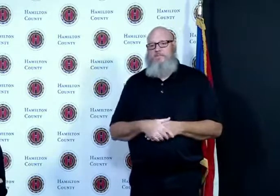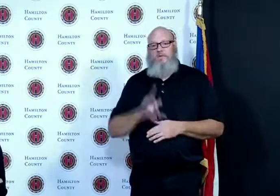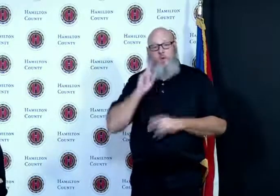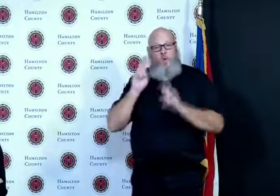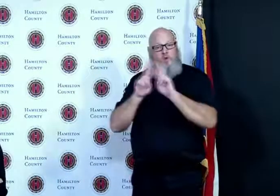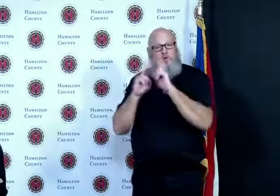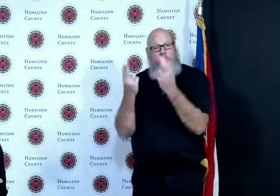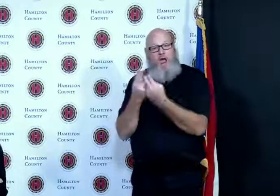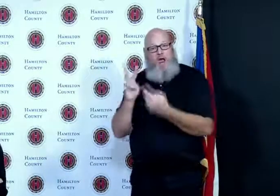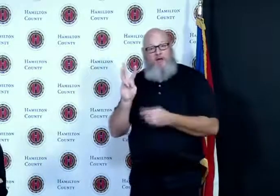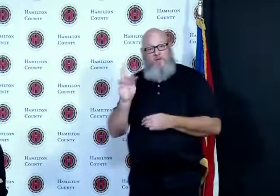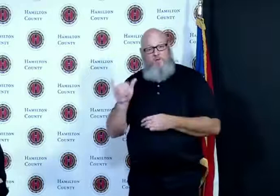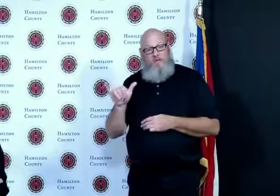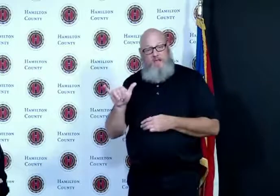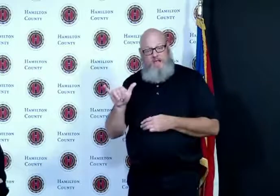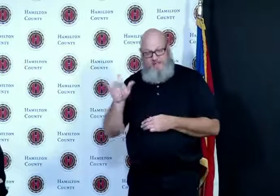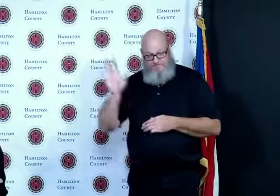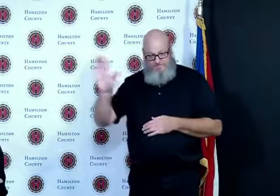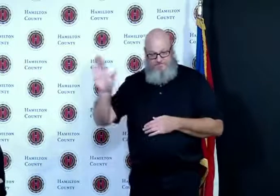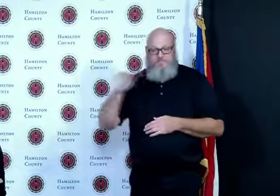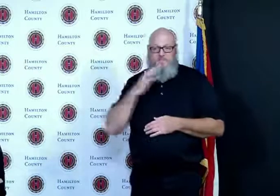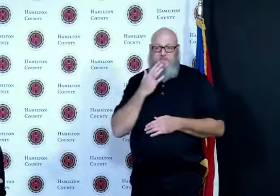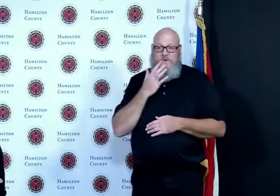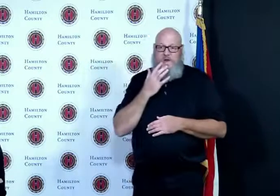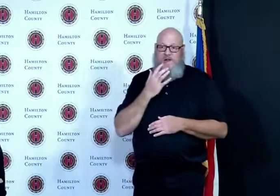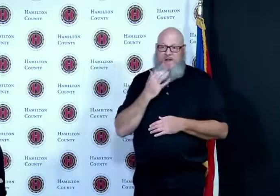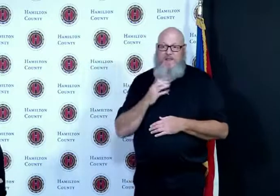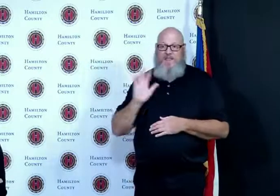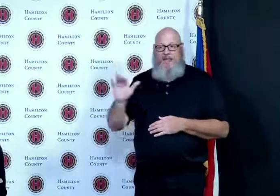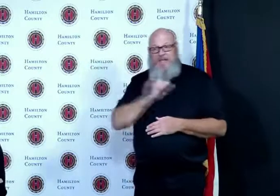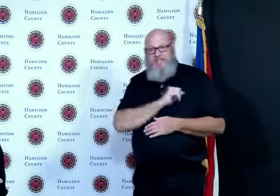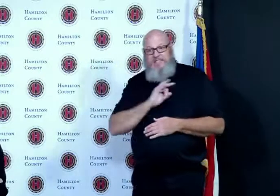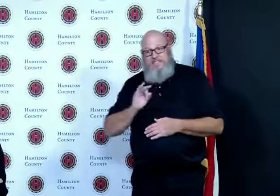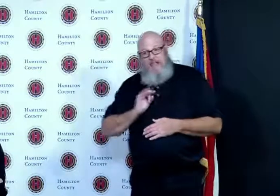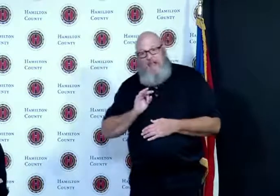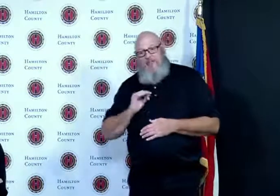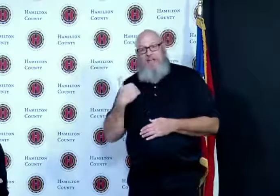doing the work and thank you to the community at large for being patient as we continue to roll